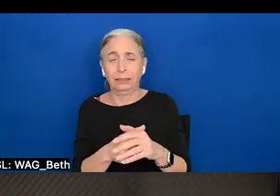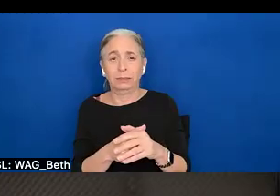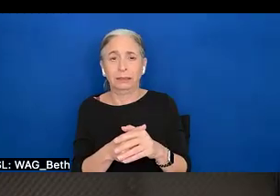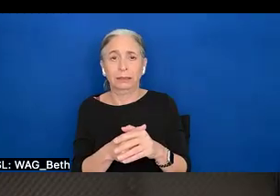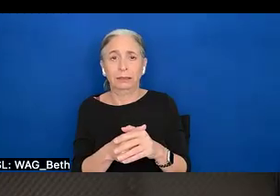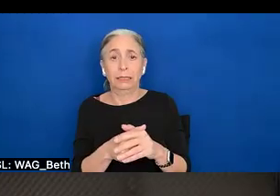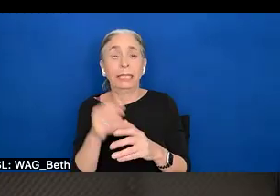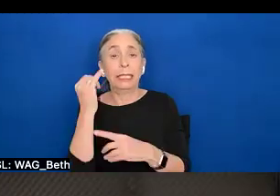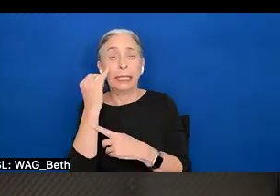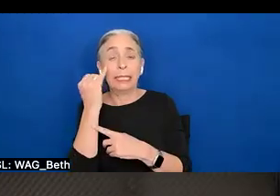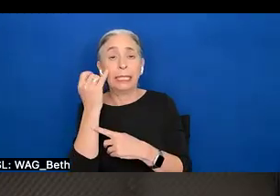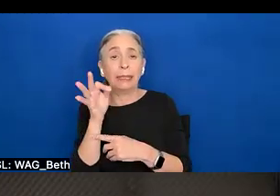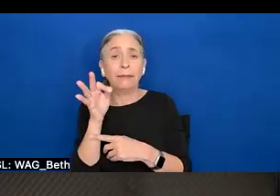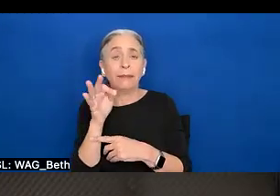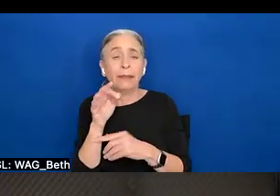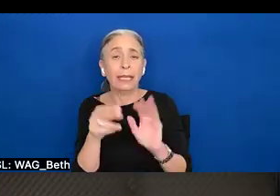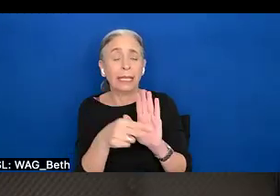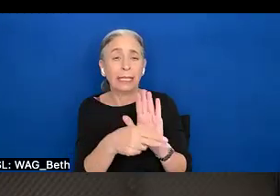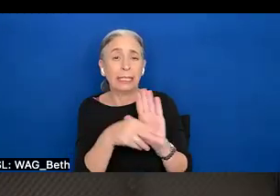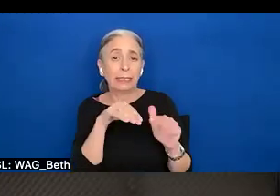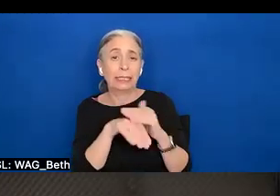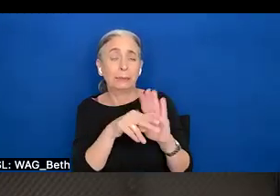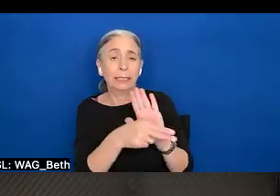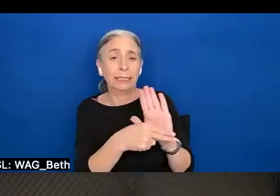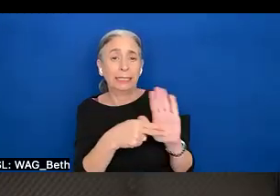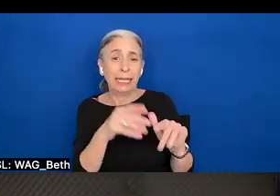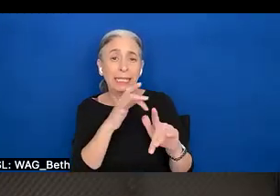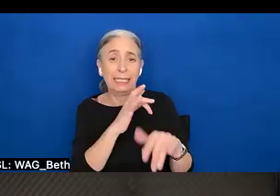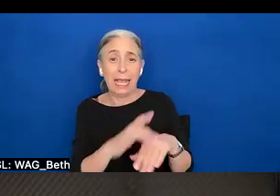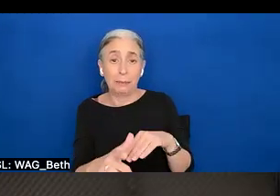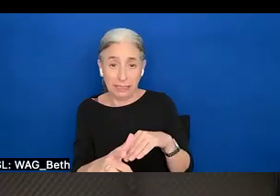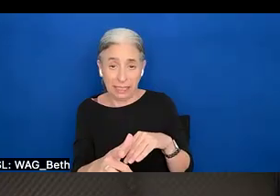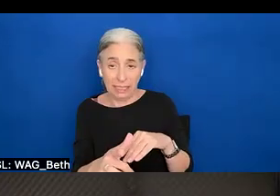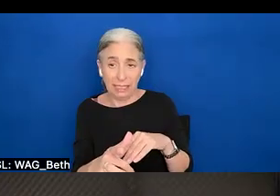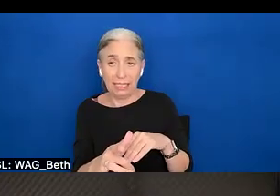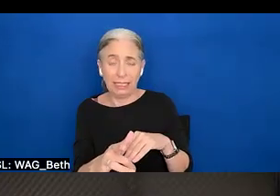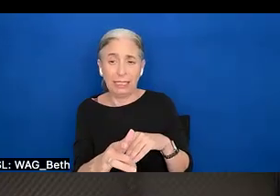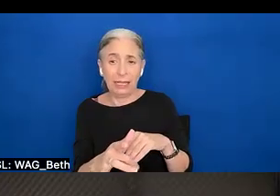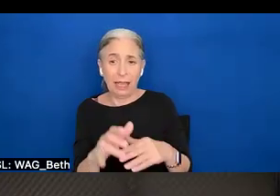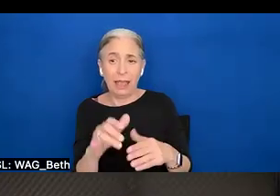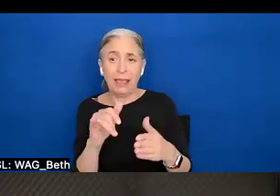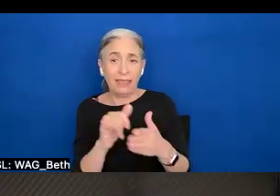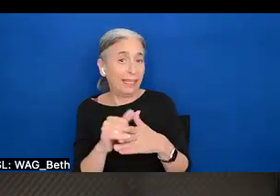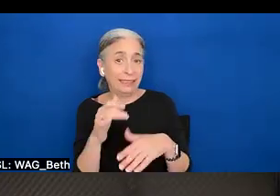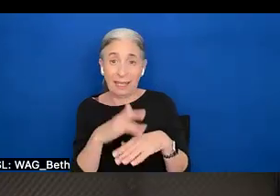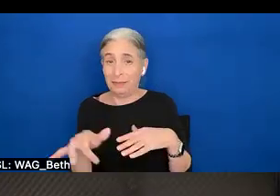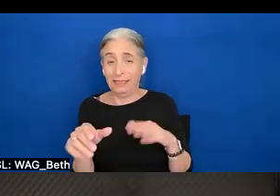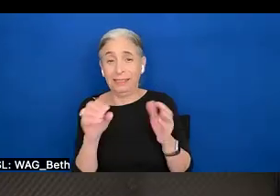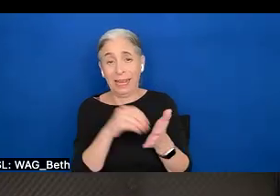So if the accessibility tag structure is empty, that's